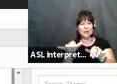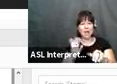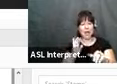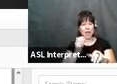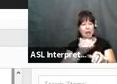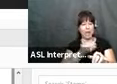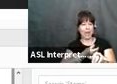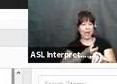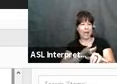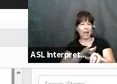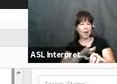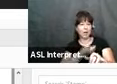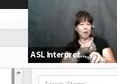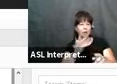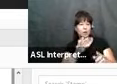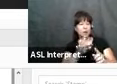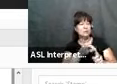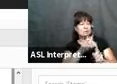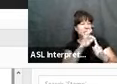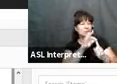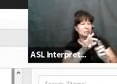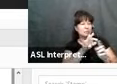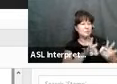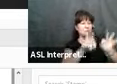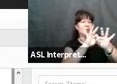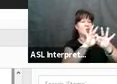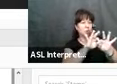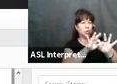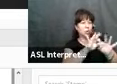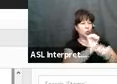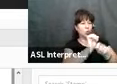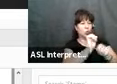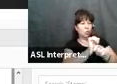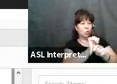like their essential workforce: between the ages of 18 and 54.